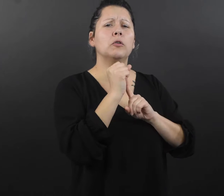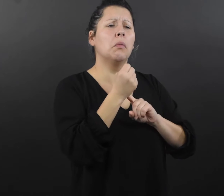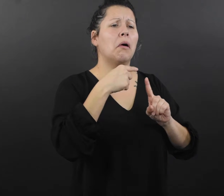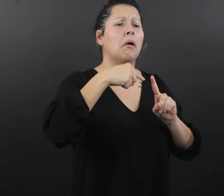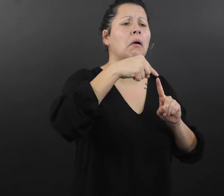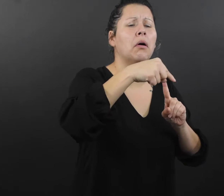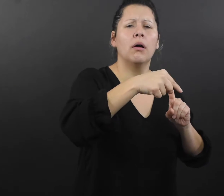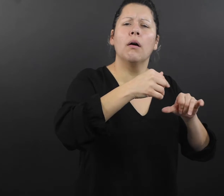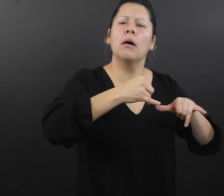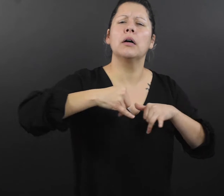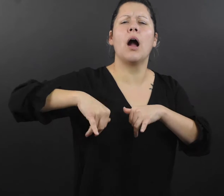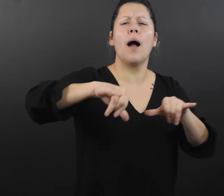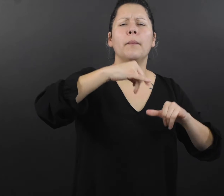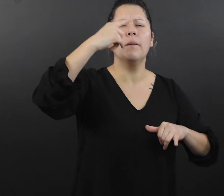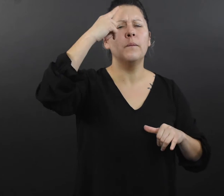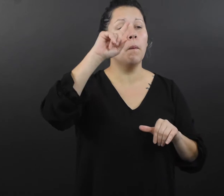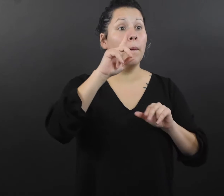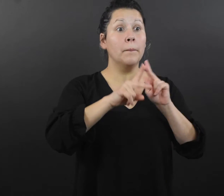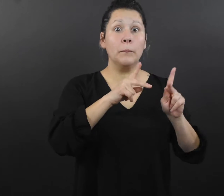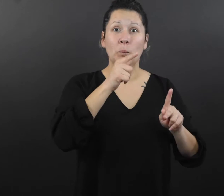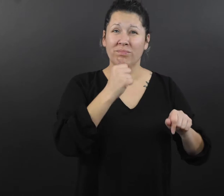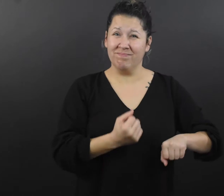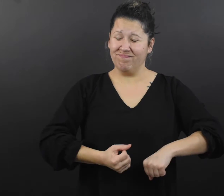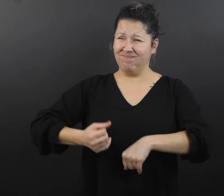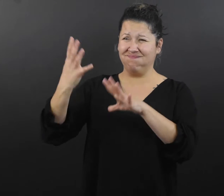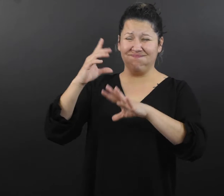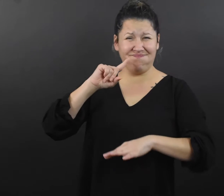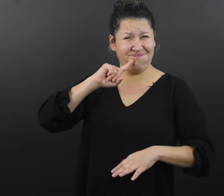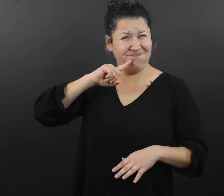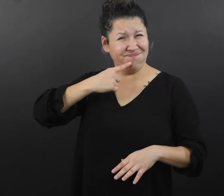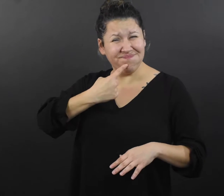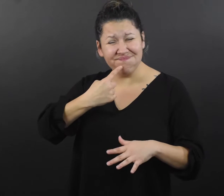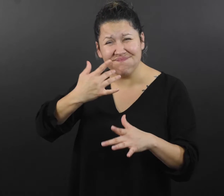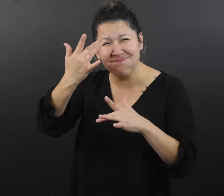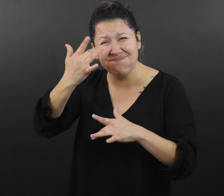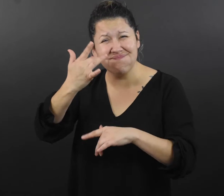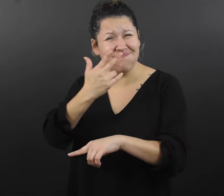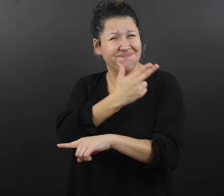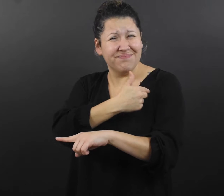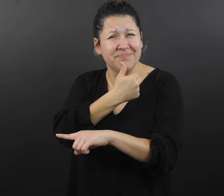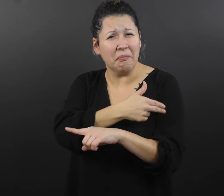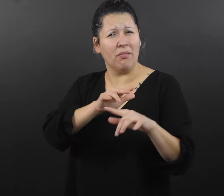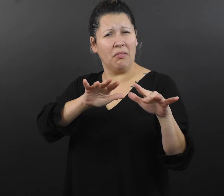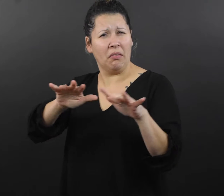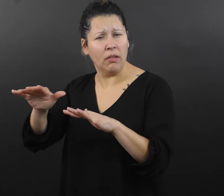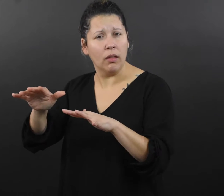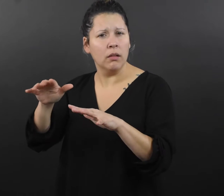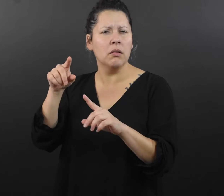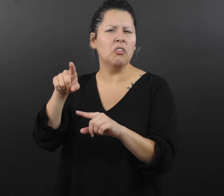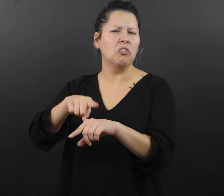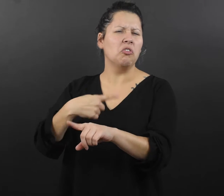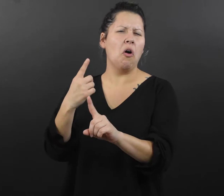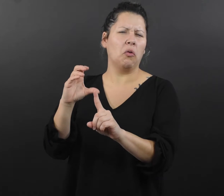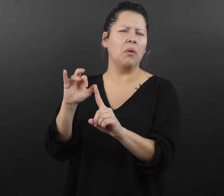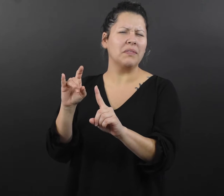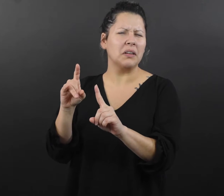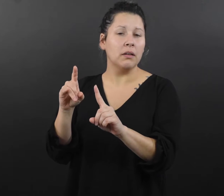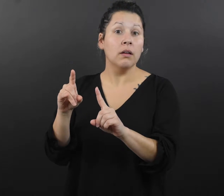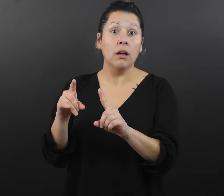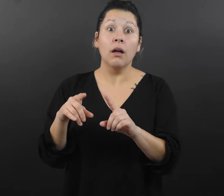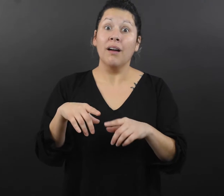experienced severe illness or hospitalization from COVID-19, long COVID can also happen to people